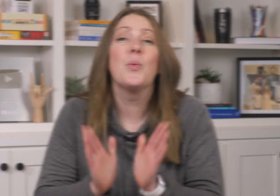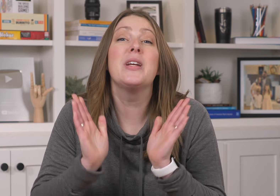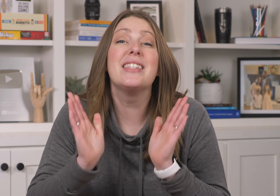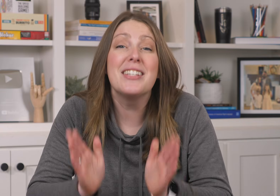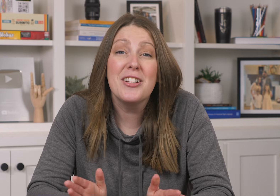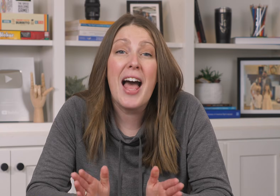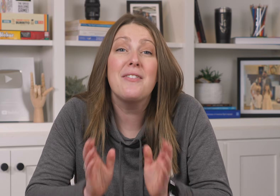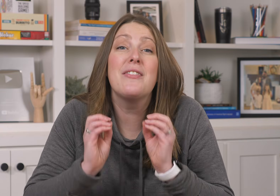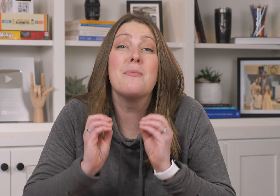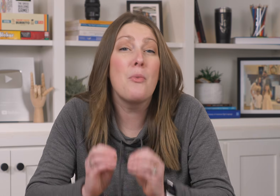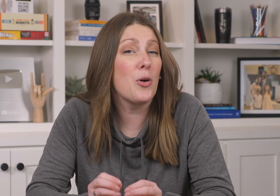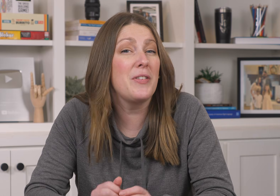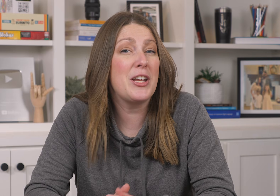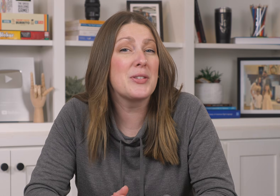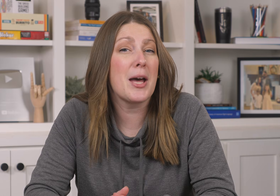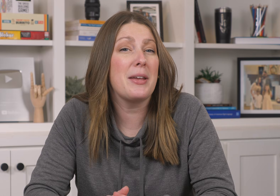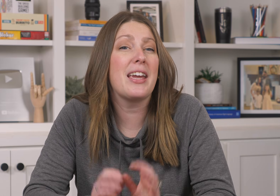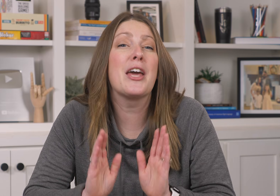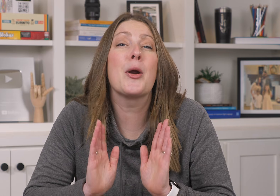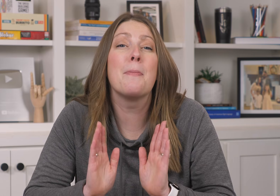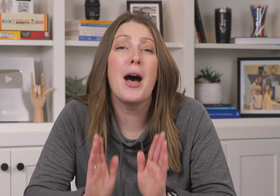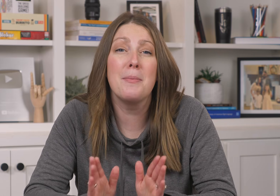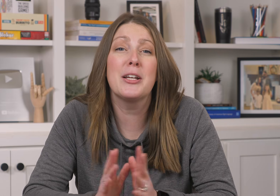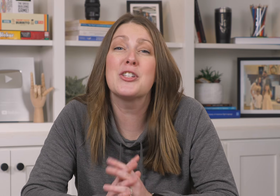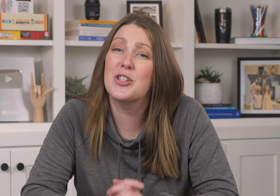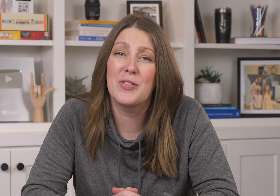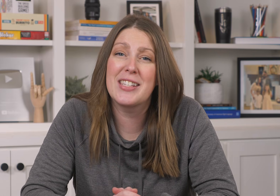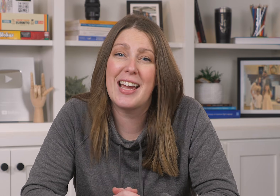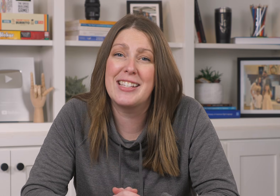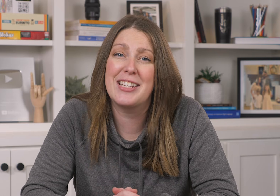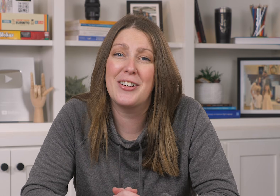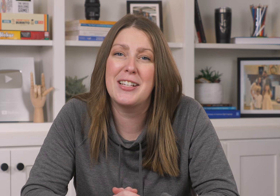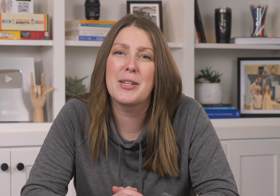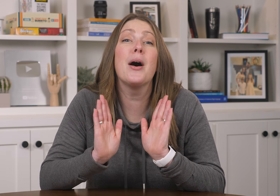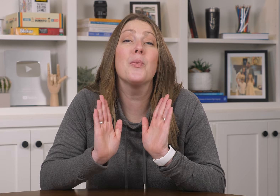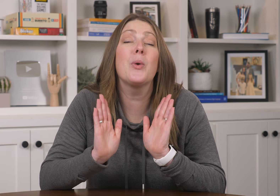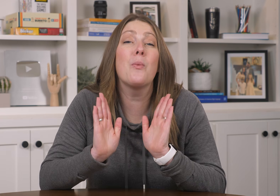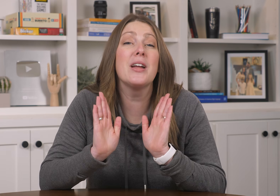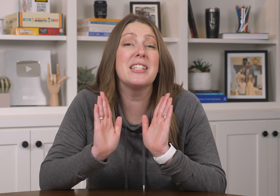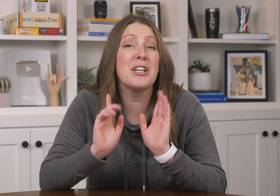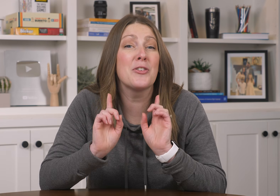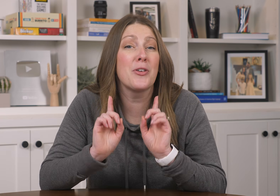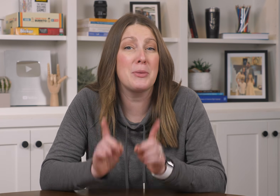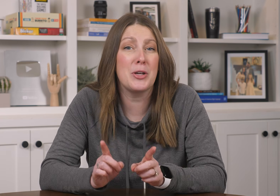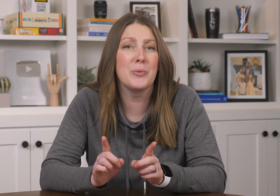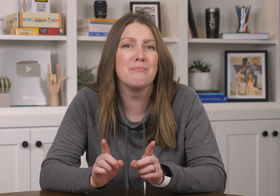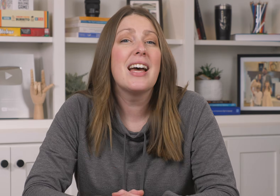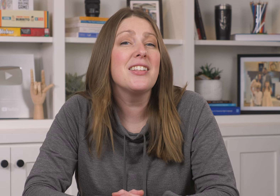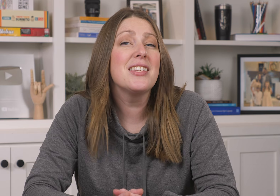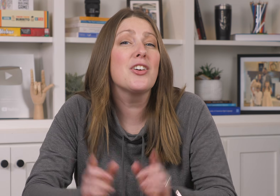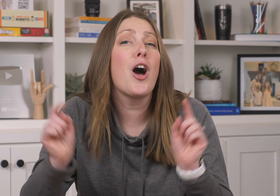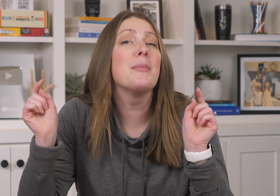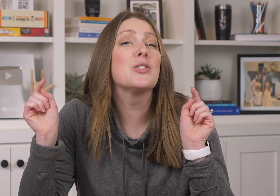We still have even more videos coming in our public service signs series. But we want to hear from you. Tell us in the comments